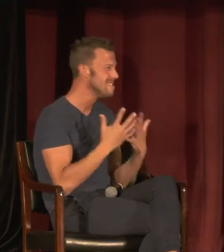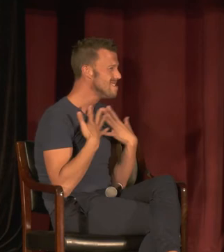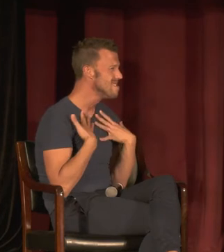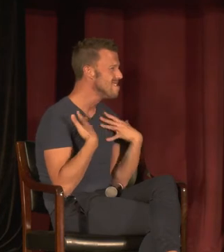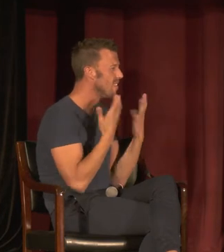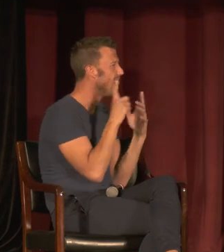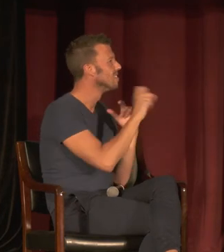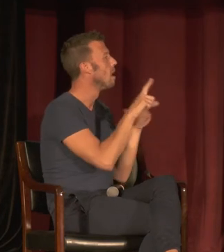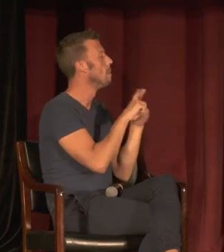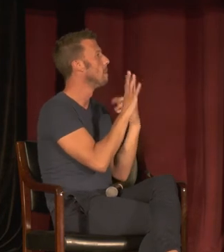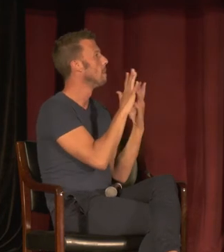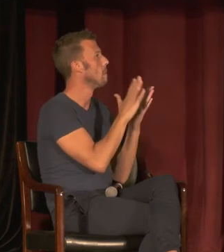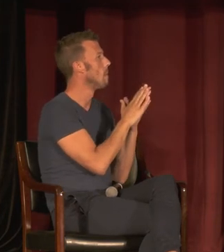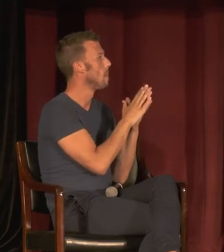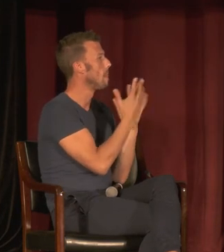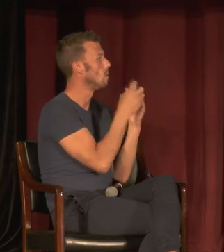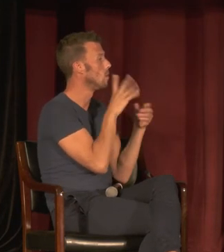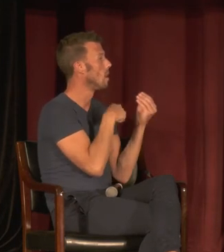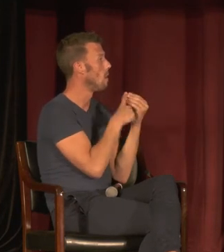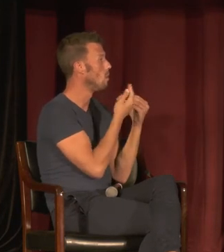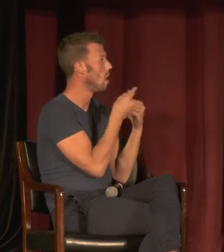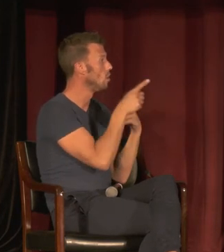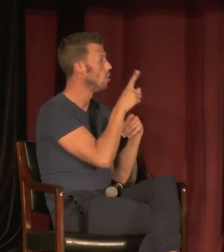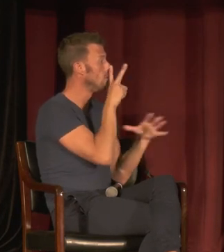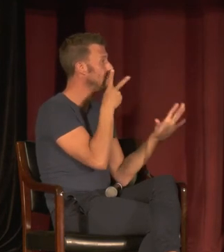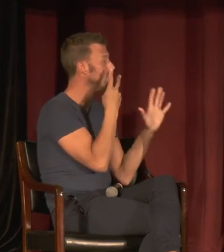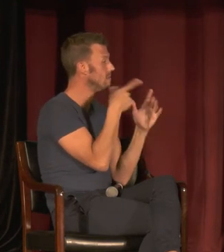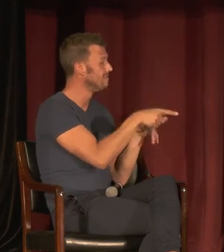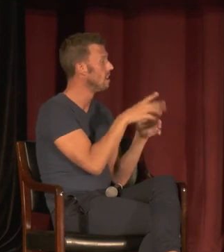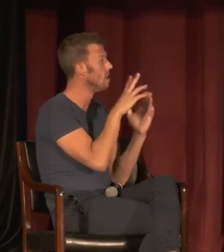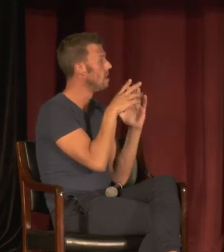but I wanted to talk a little bit about how you dive into your Queer life and your Queer exploration.